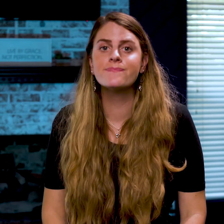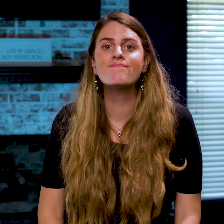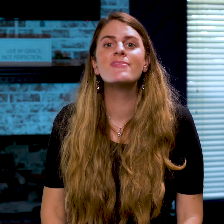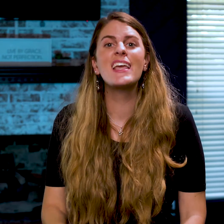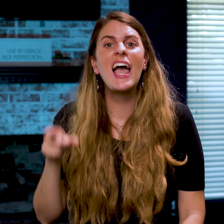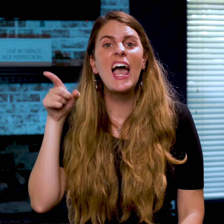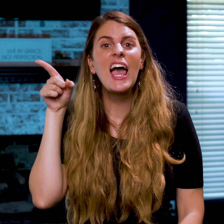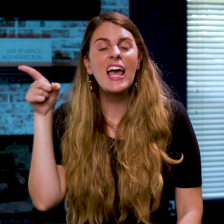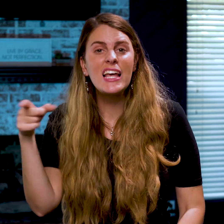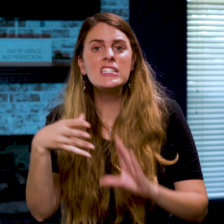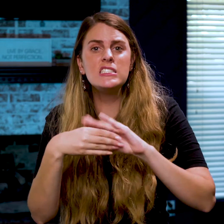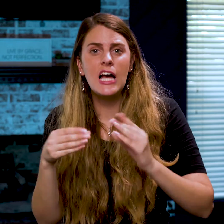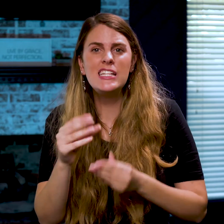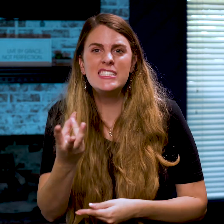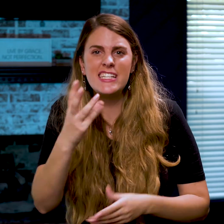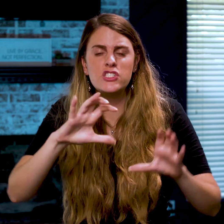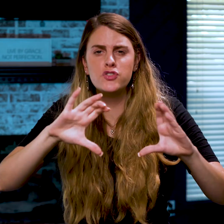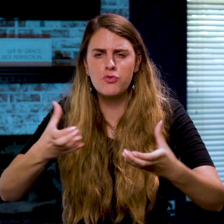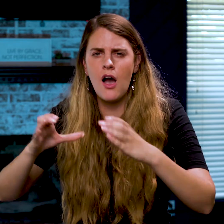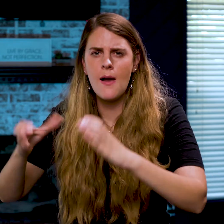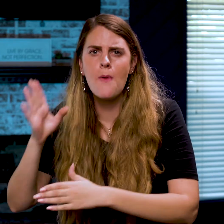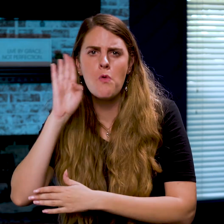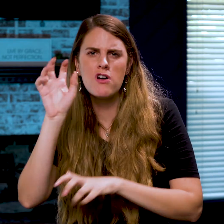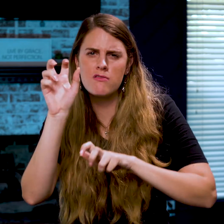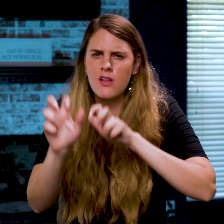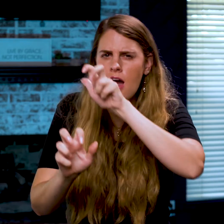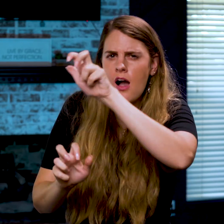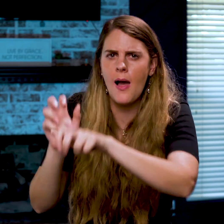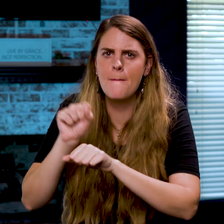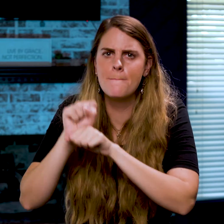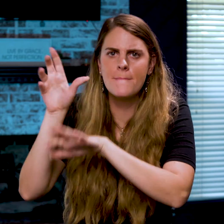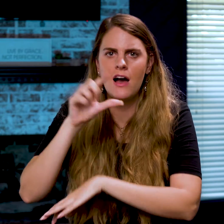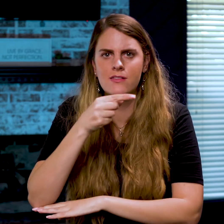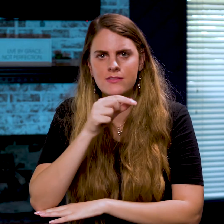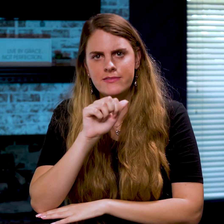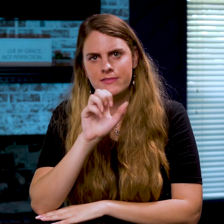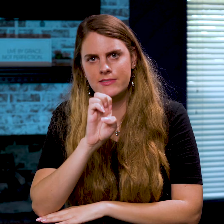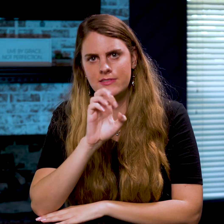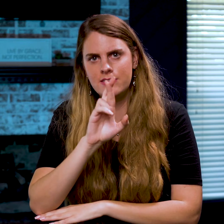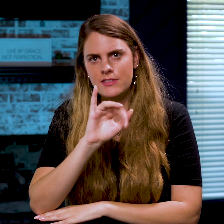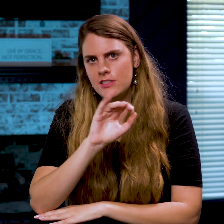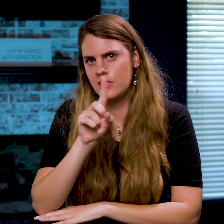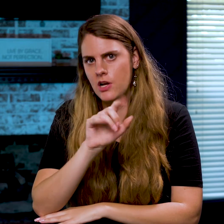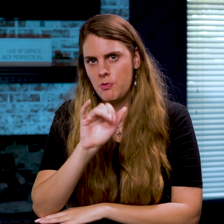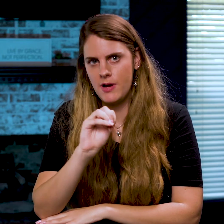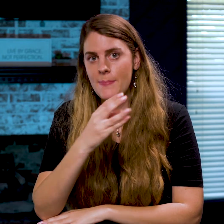He says 6 tribes will climb Mount Gerizim